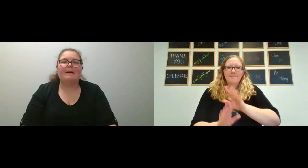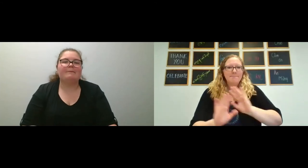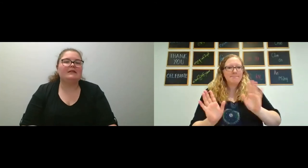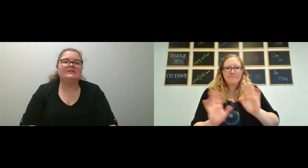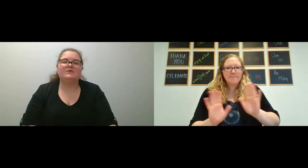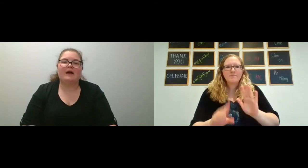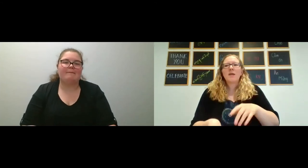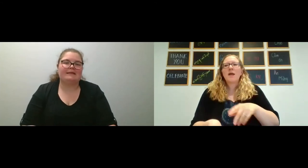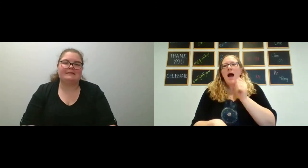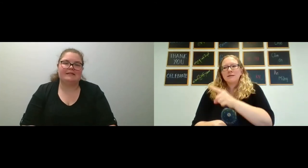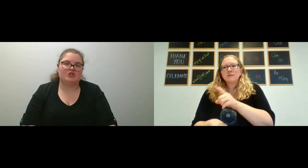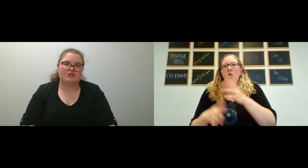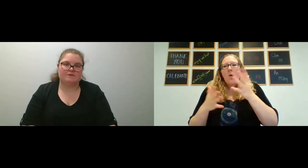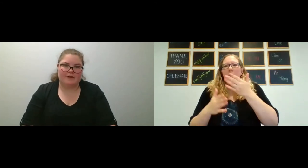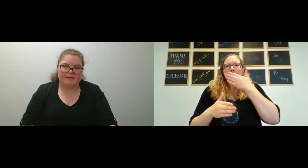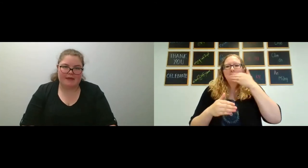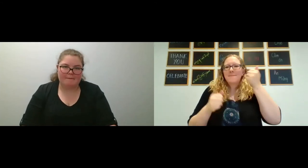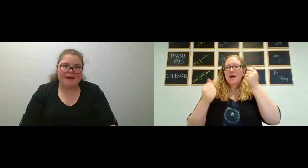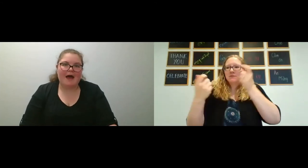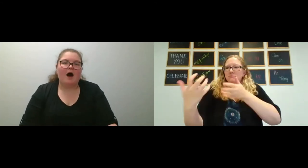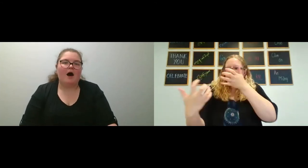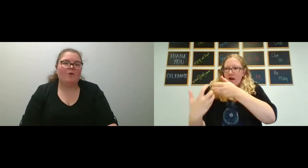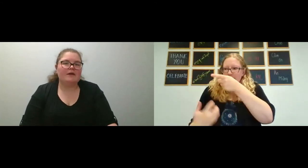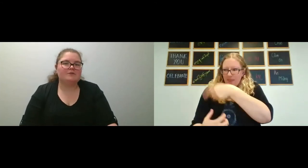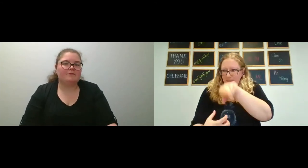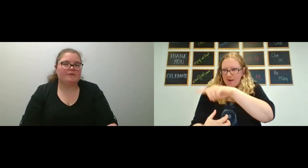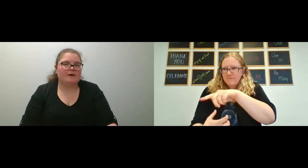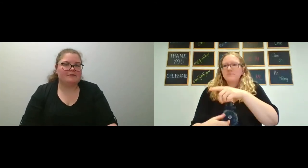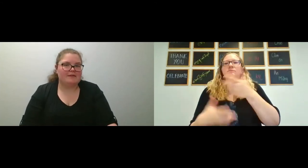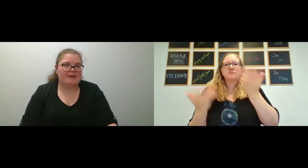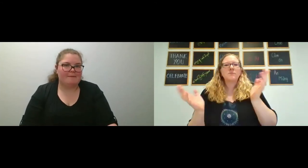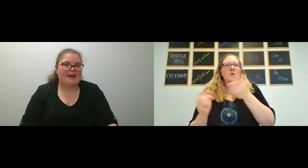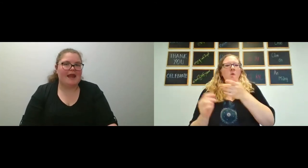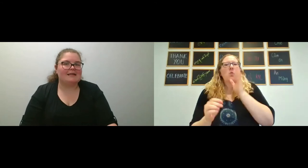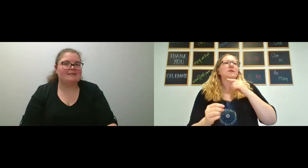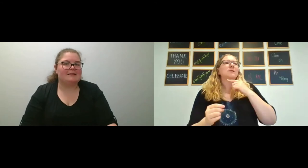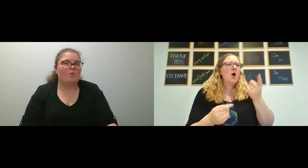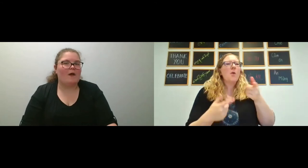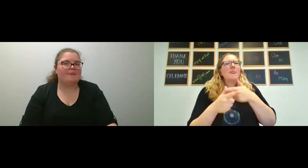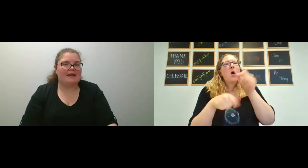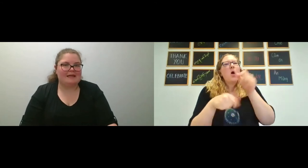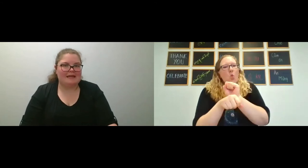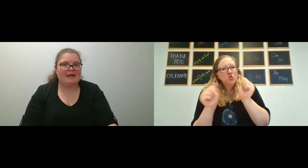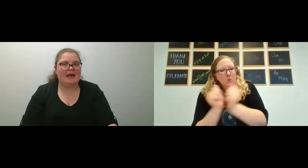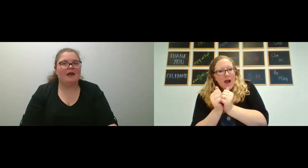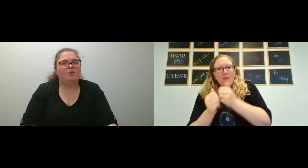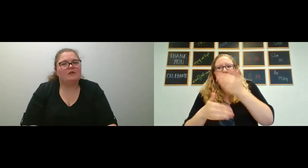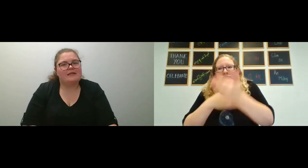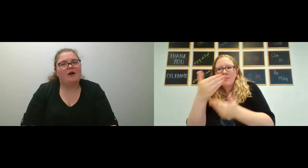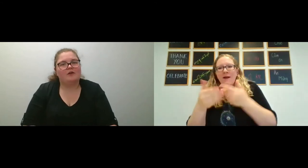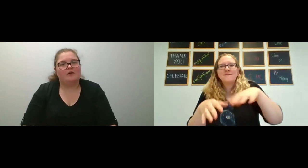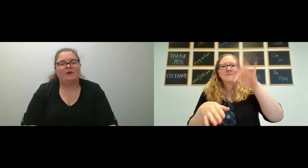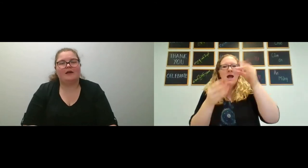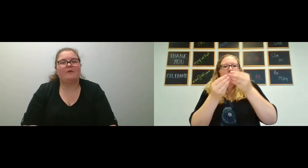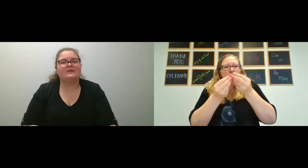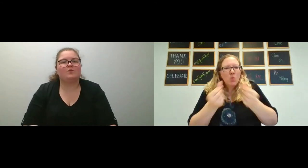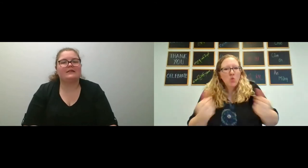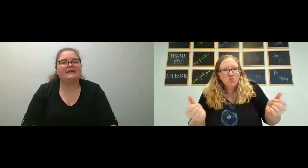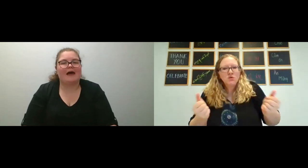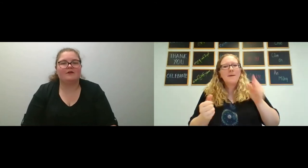but please do not make decisions for them. Always refer to them and ask them what they need and we'll tell you, we can always work together